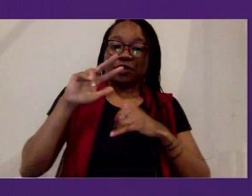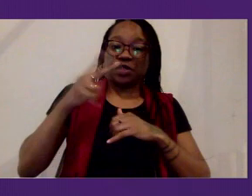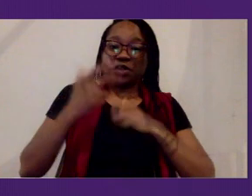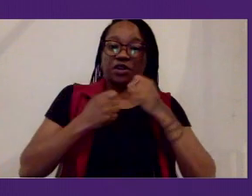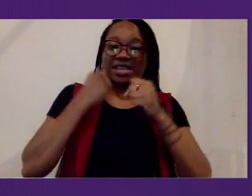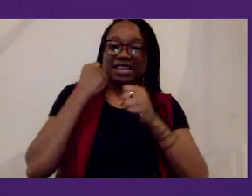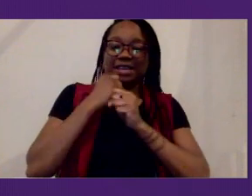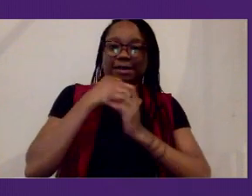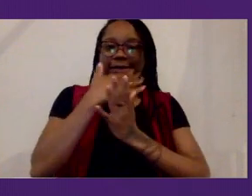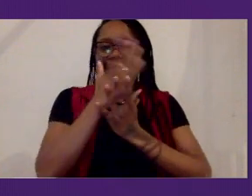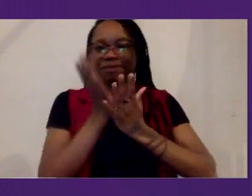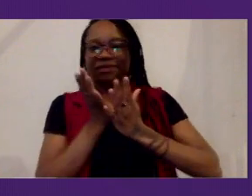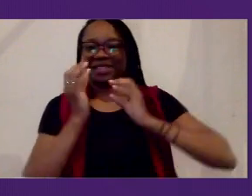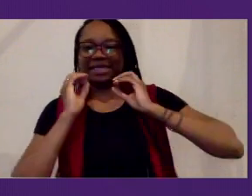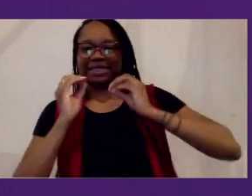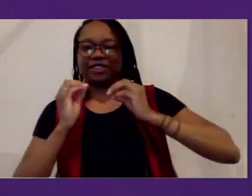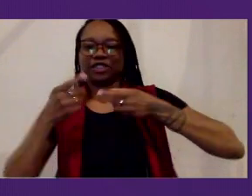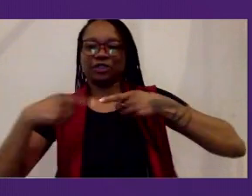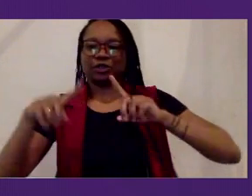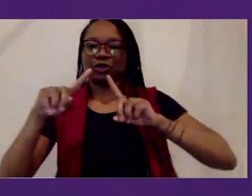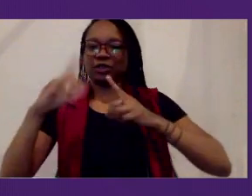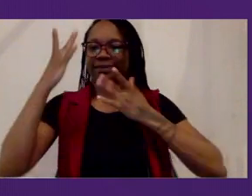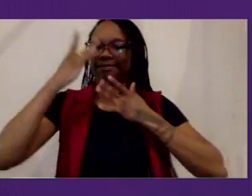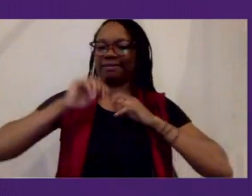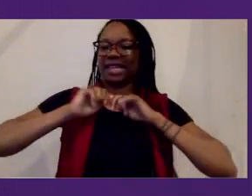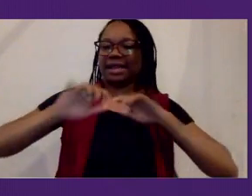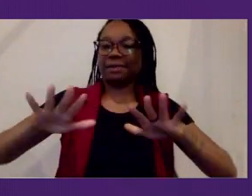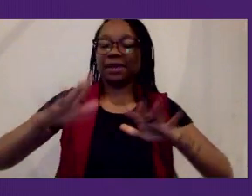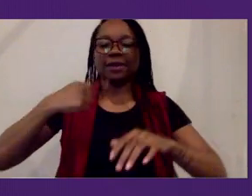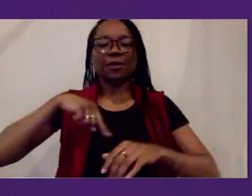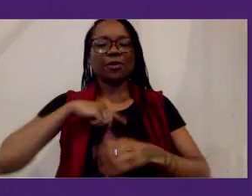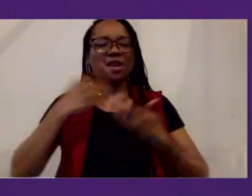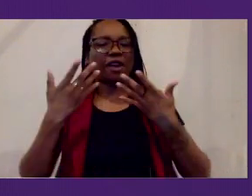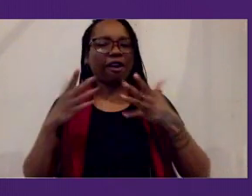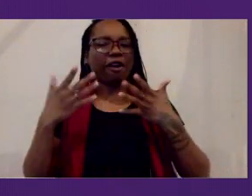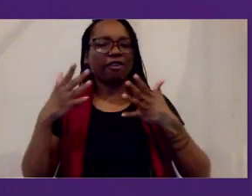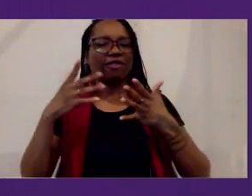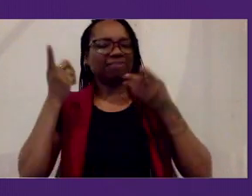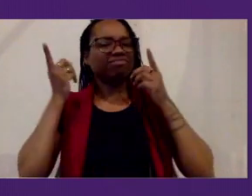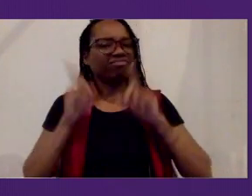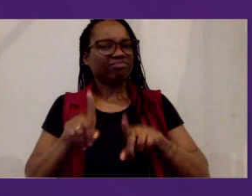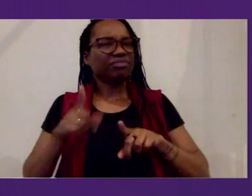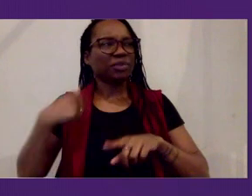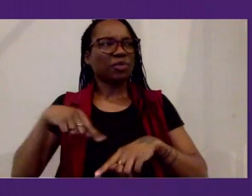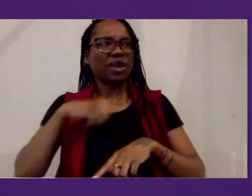that we ourselves were not really OK and that our kids were, well, kind of not OK as well.